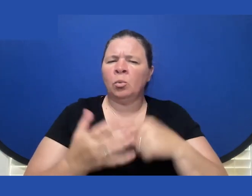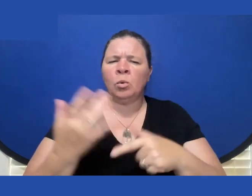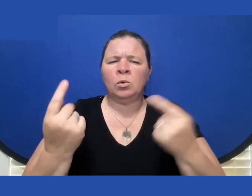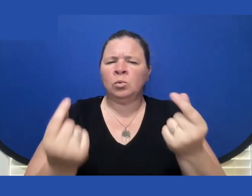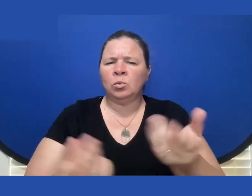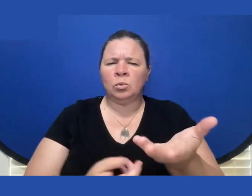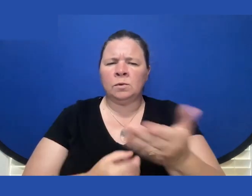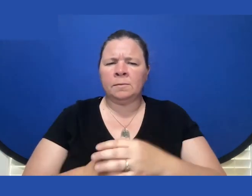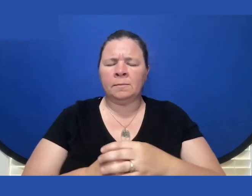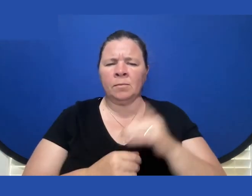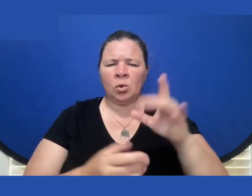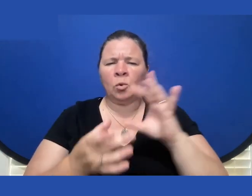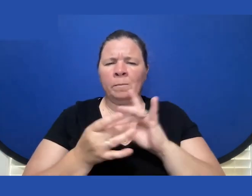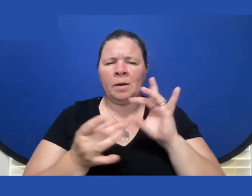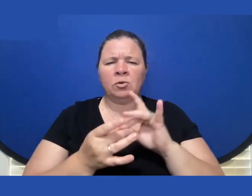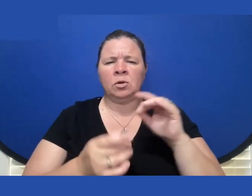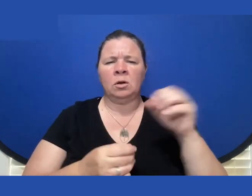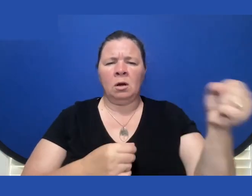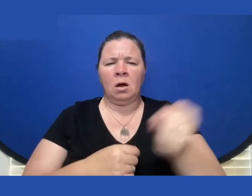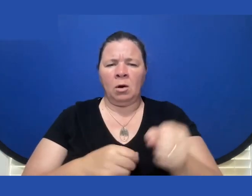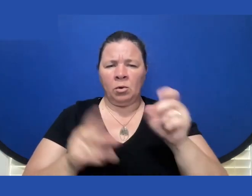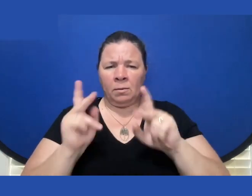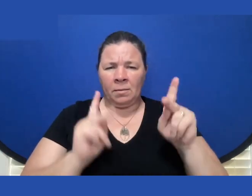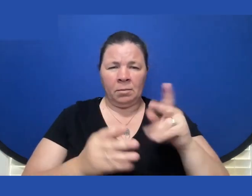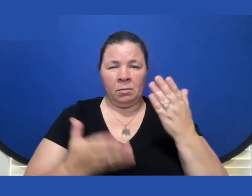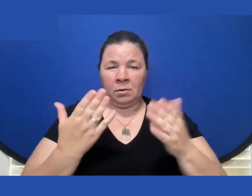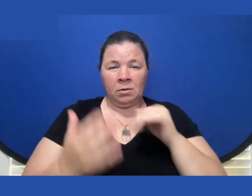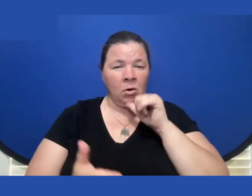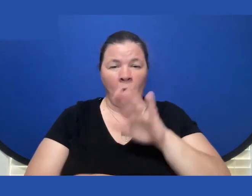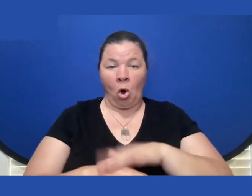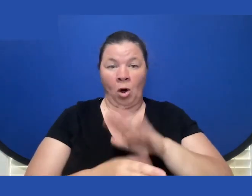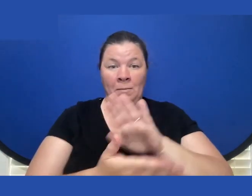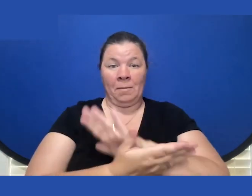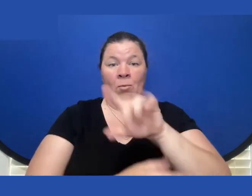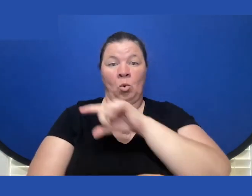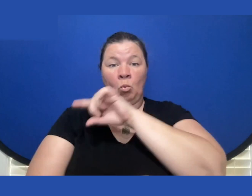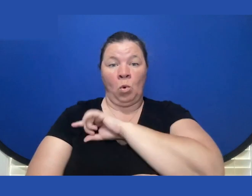You mentioned them hiring folks that aren't, on paper, qualified for that.